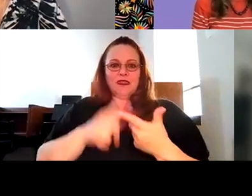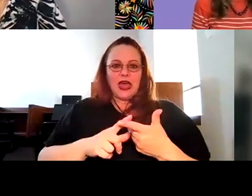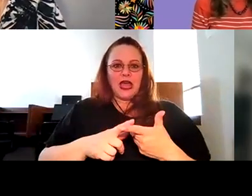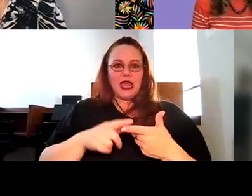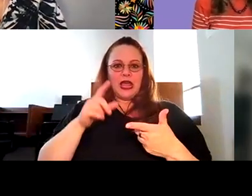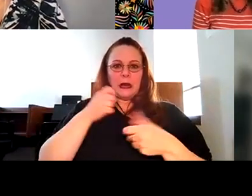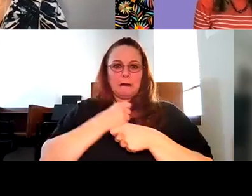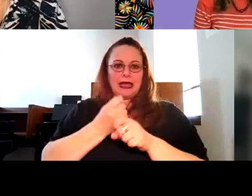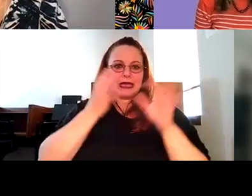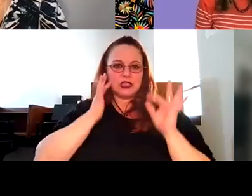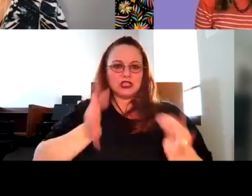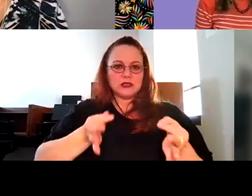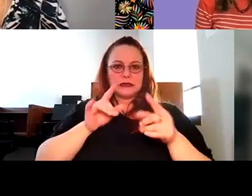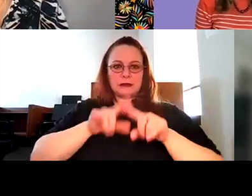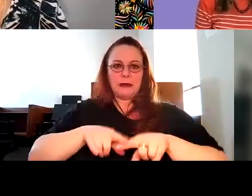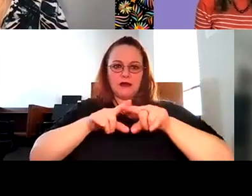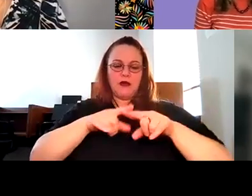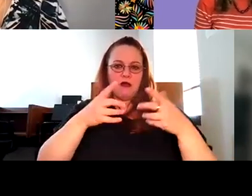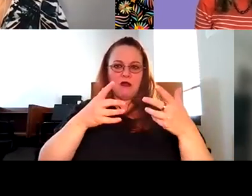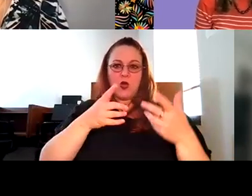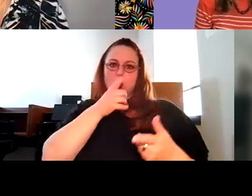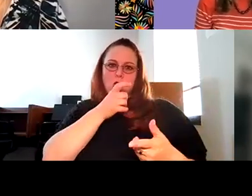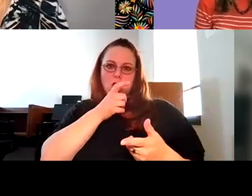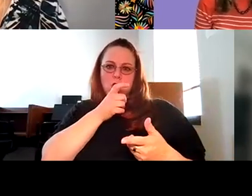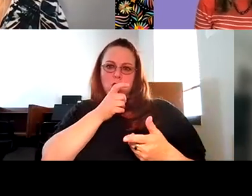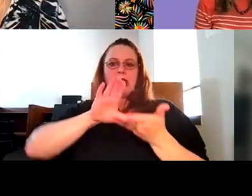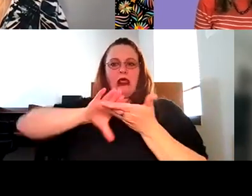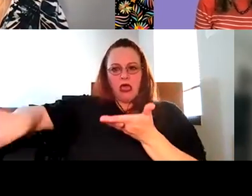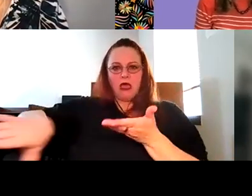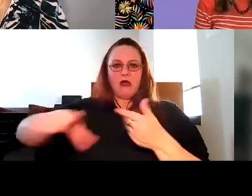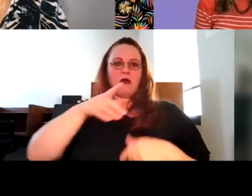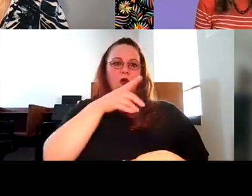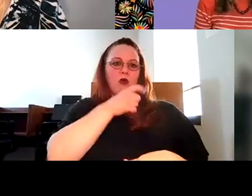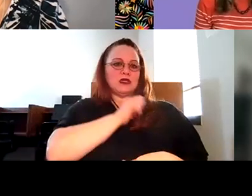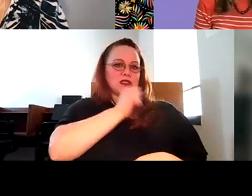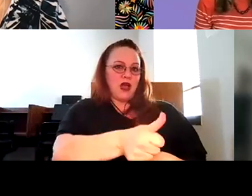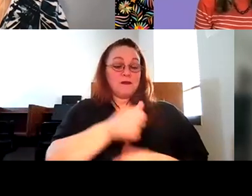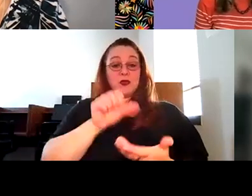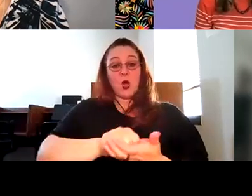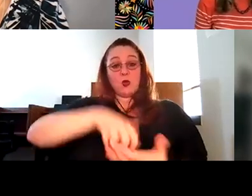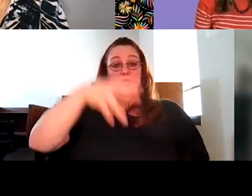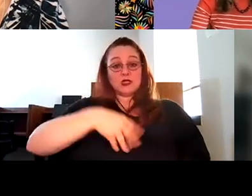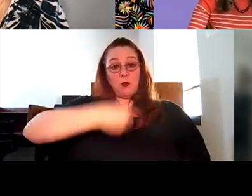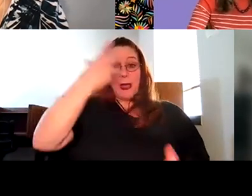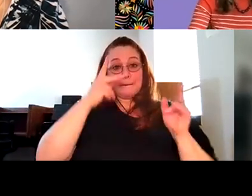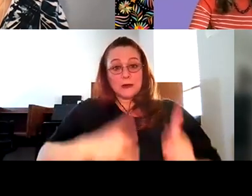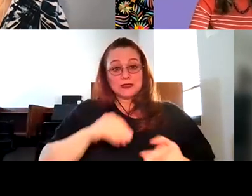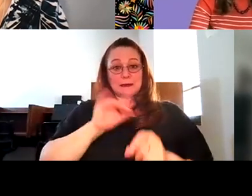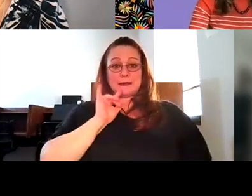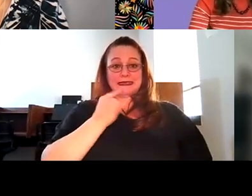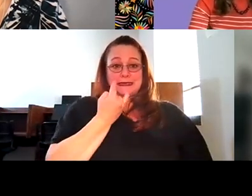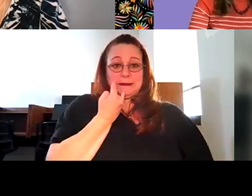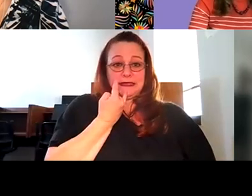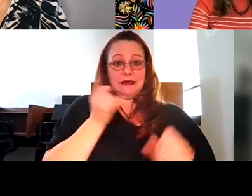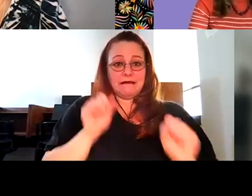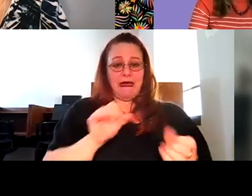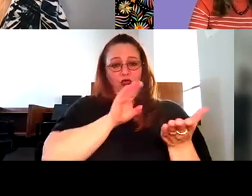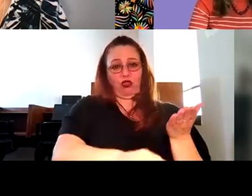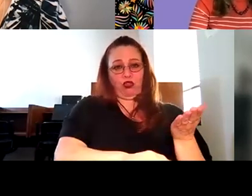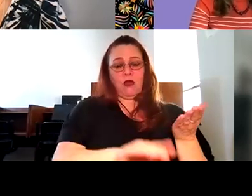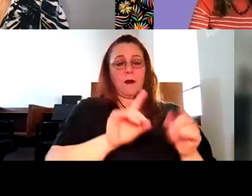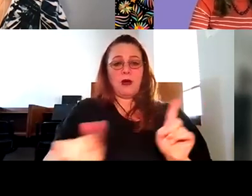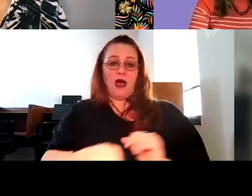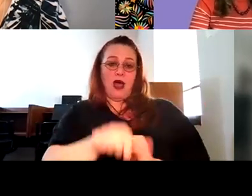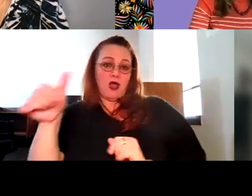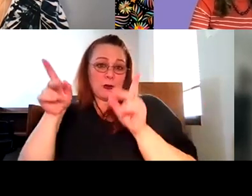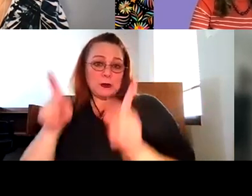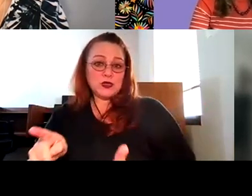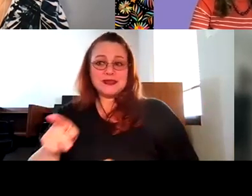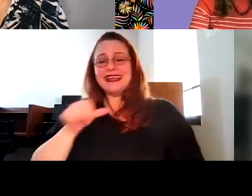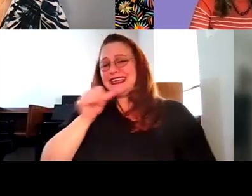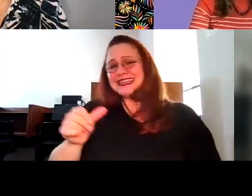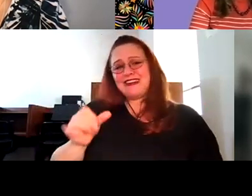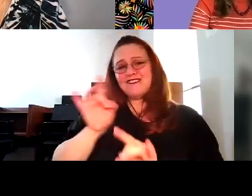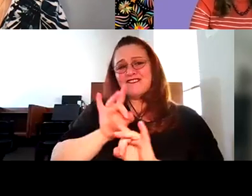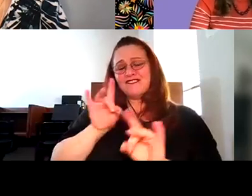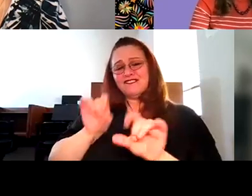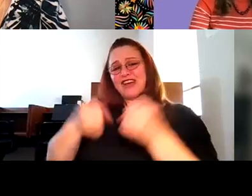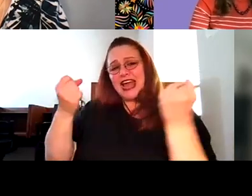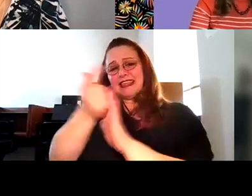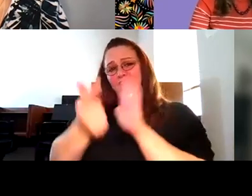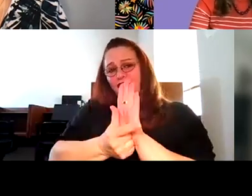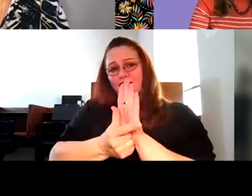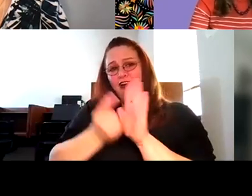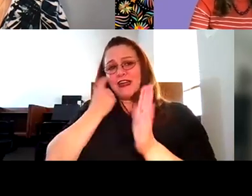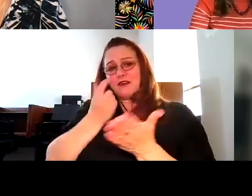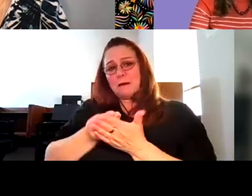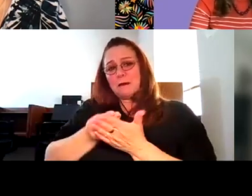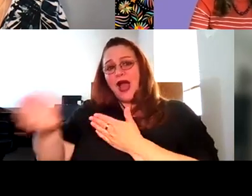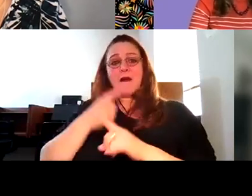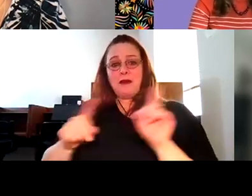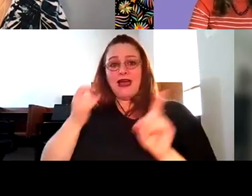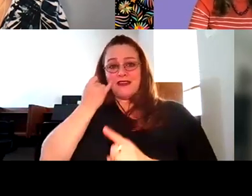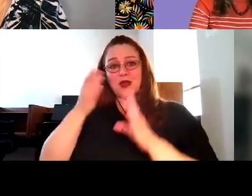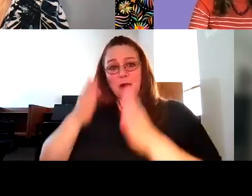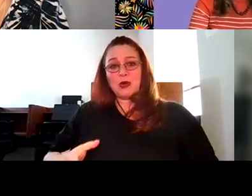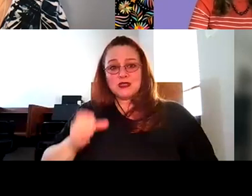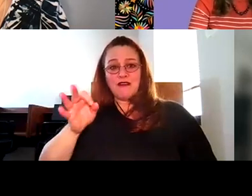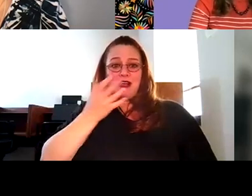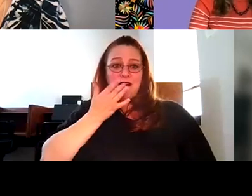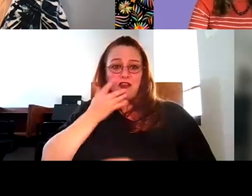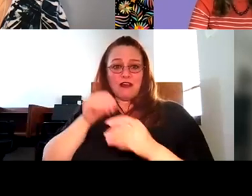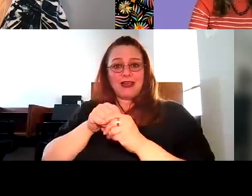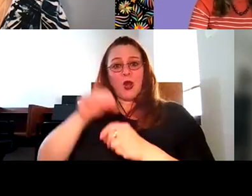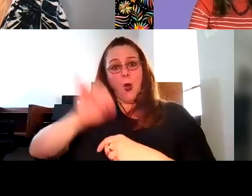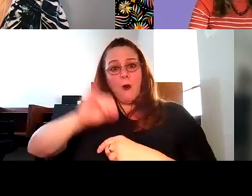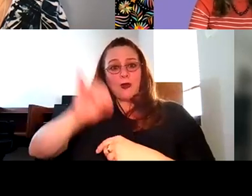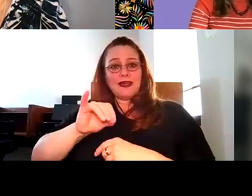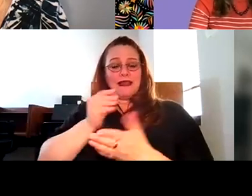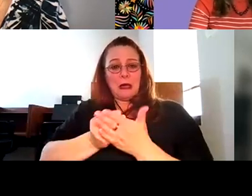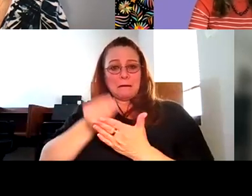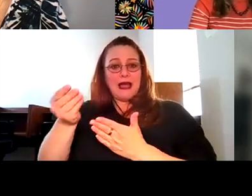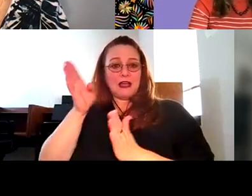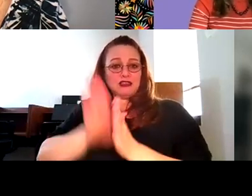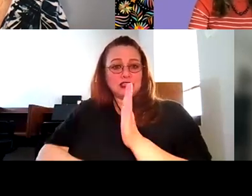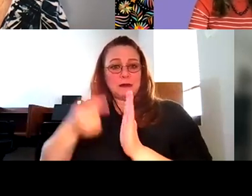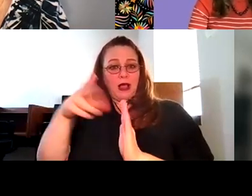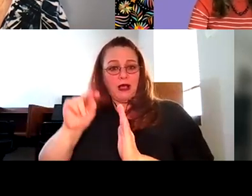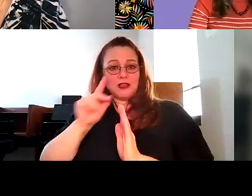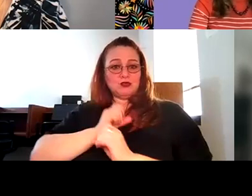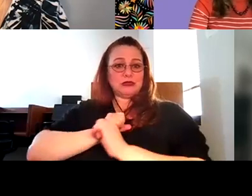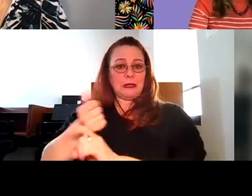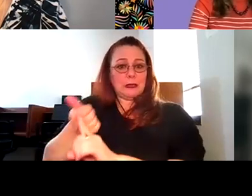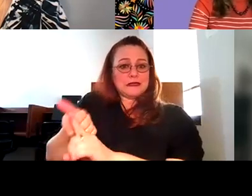Robyn Thomas: a pass, and who shouldn't, you know, a rich white person in Mississippi buying a gun without a background check, But who's a domestic violence abuser technically didn't violate a law buying the gun, but the you know a person of color on the streets of Oakland who can get a cheaper gun to protect themselves from violence on the streets,